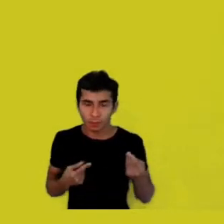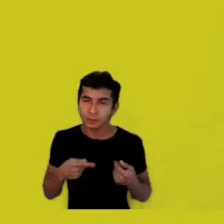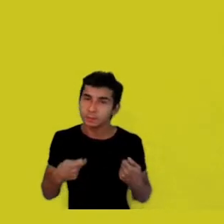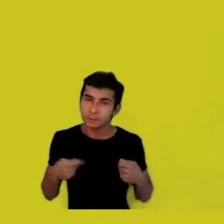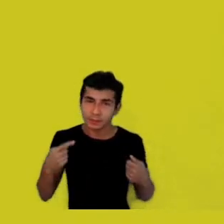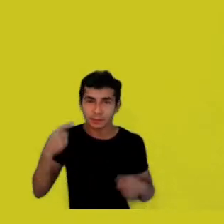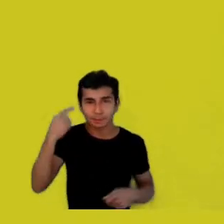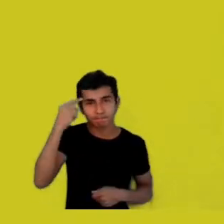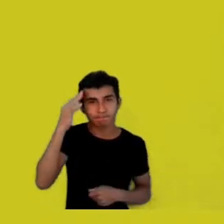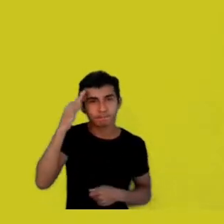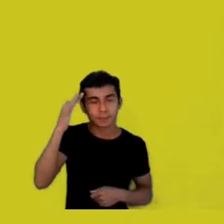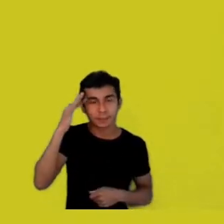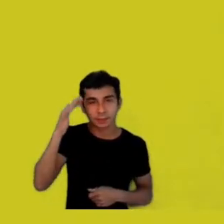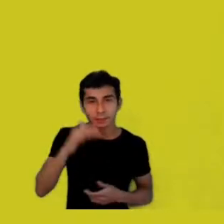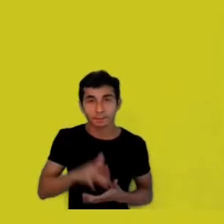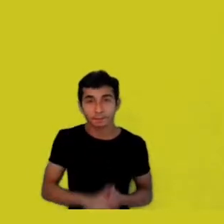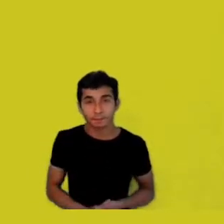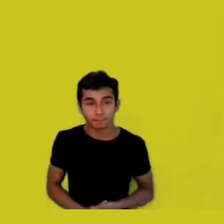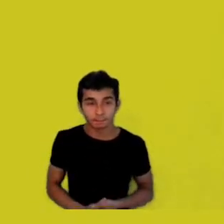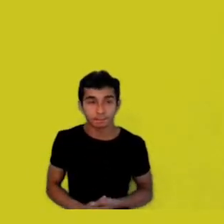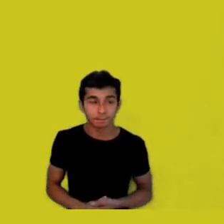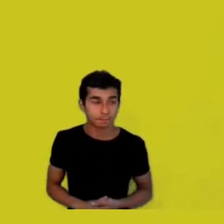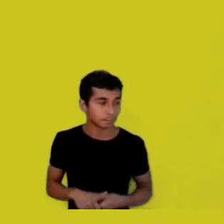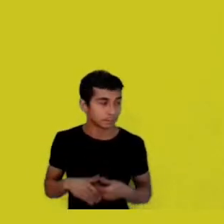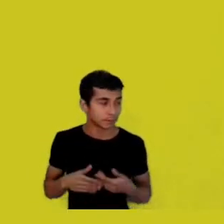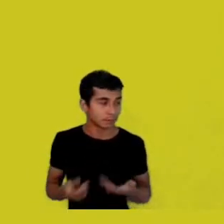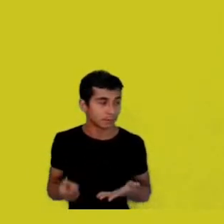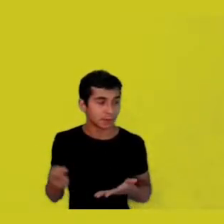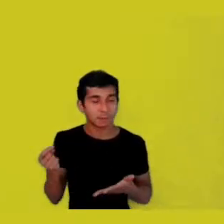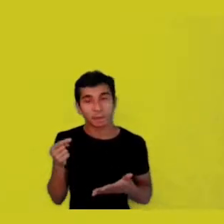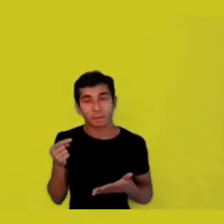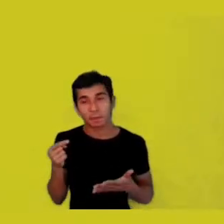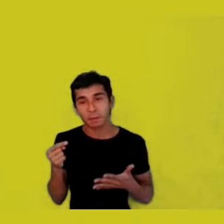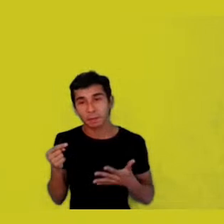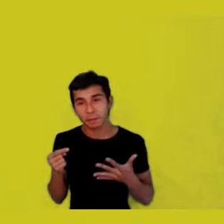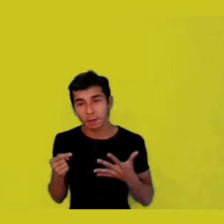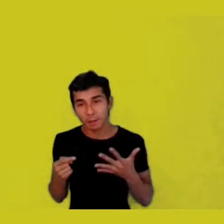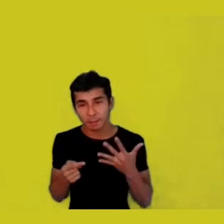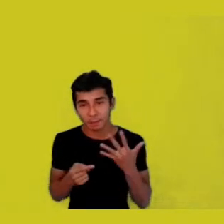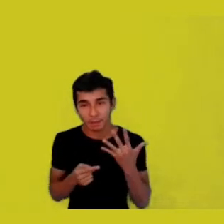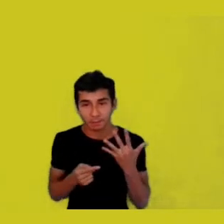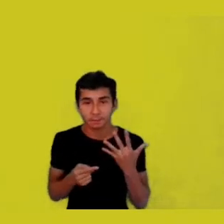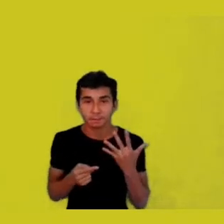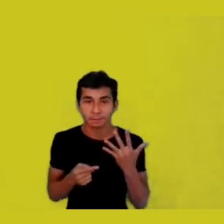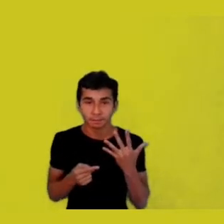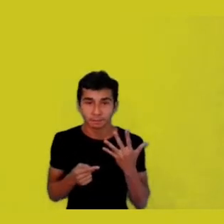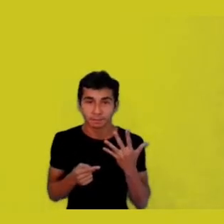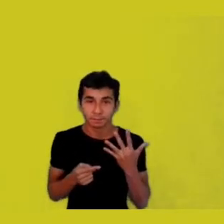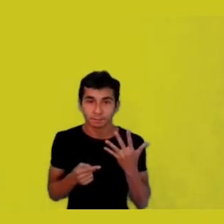All that is implied in these talks.